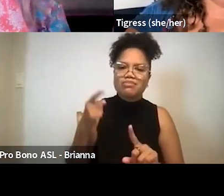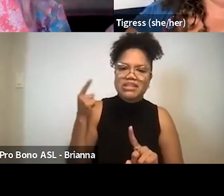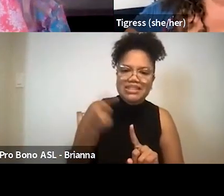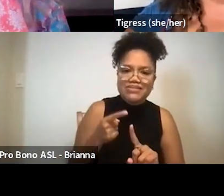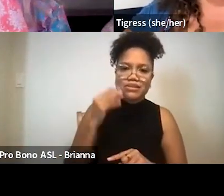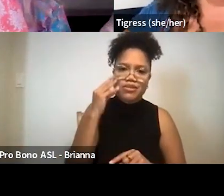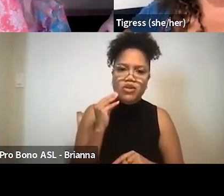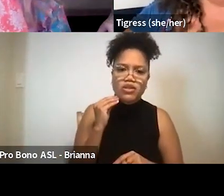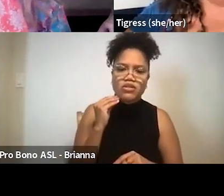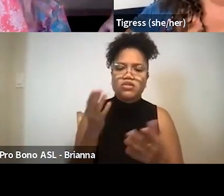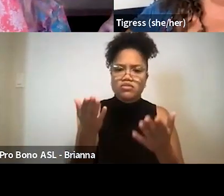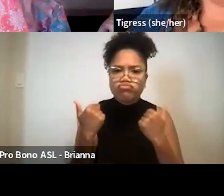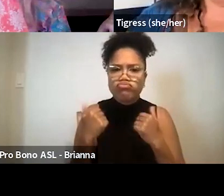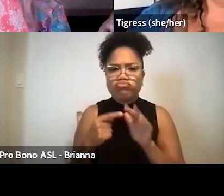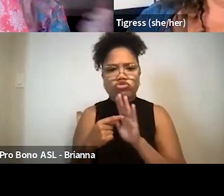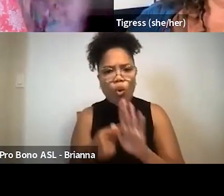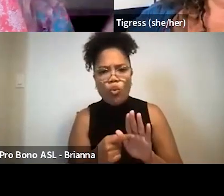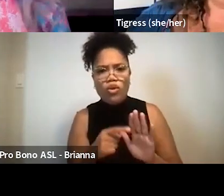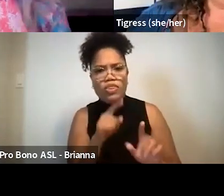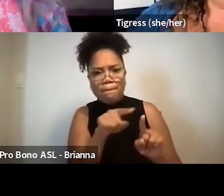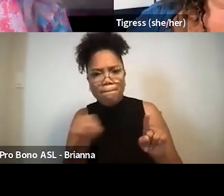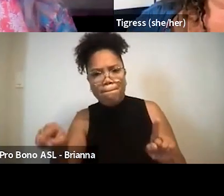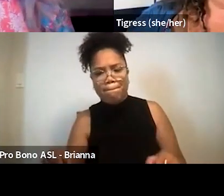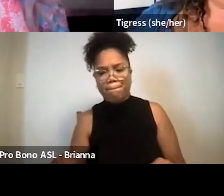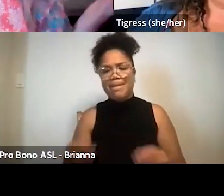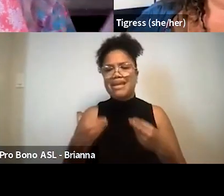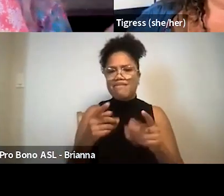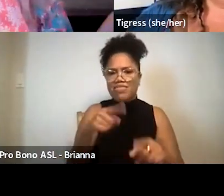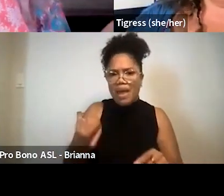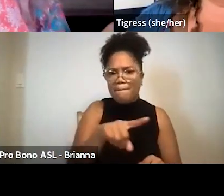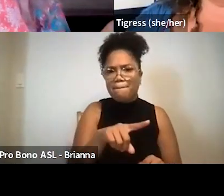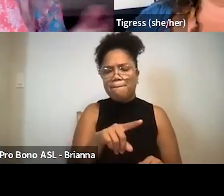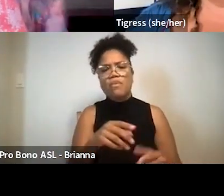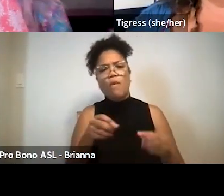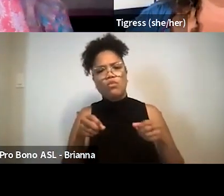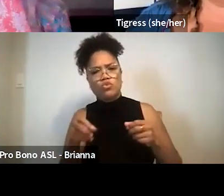and starting to allow them the opportunity to have their perspectives